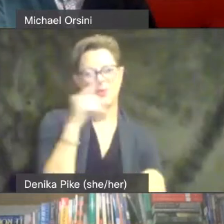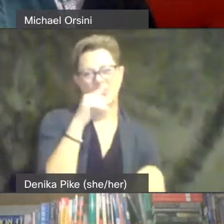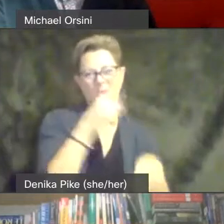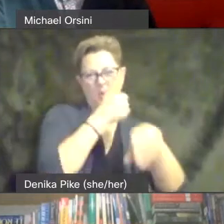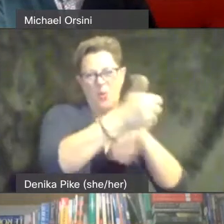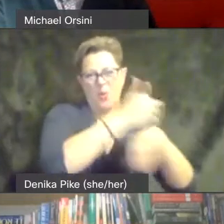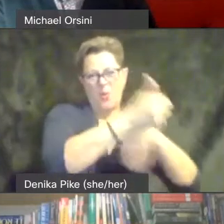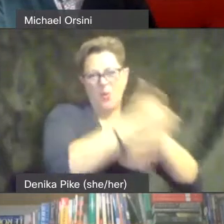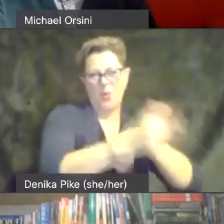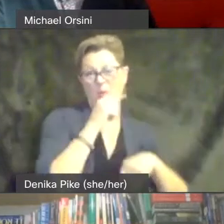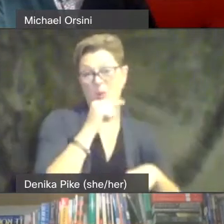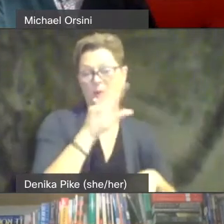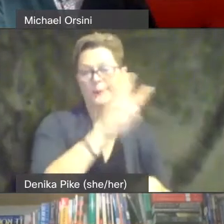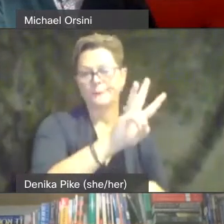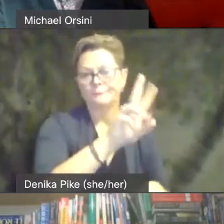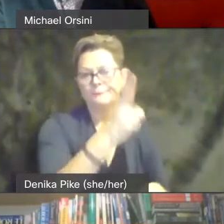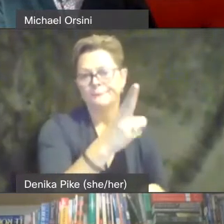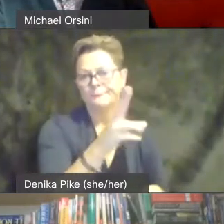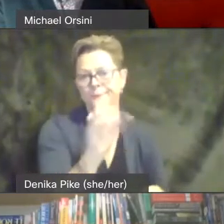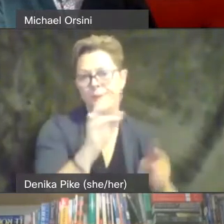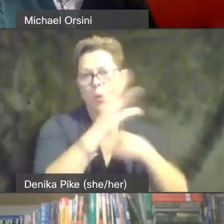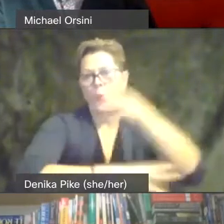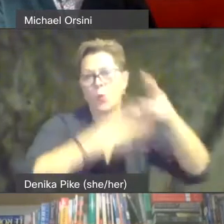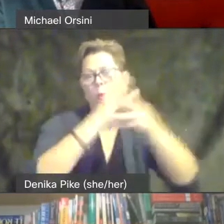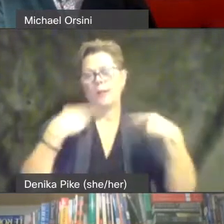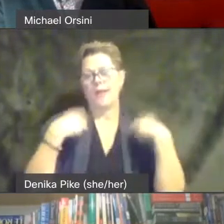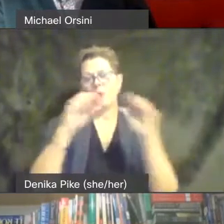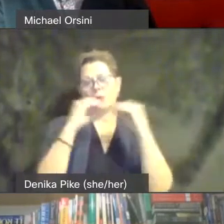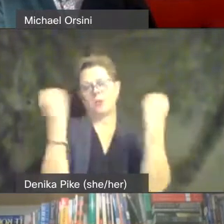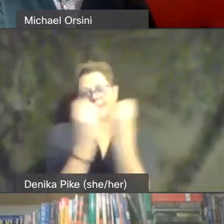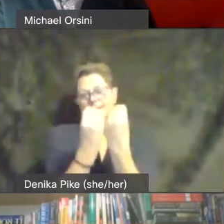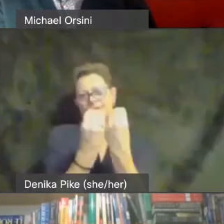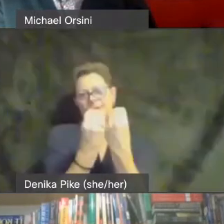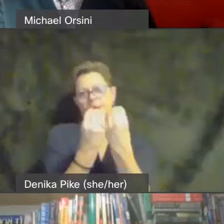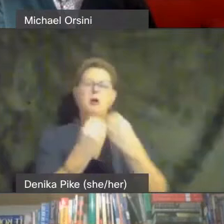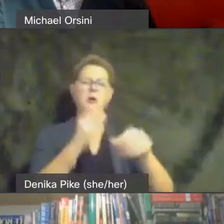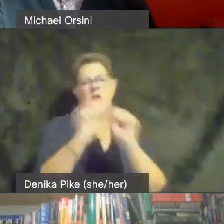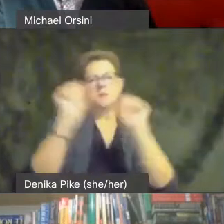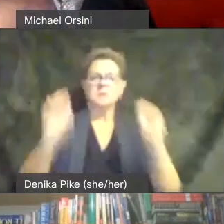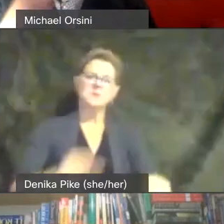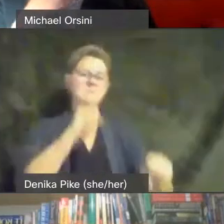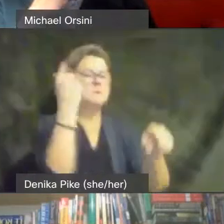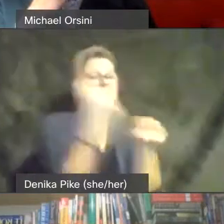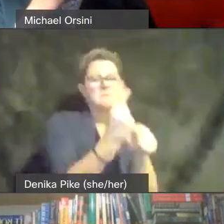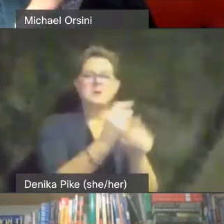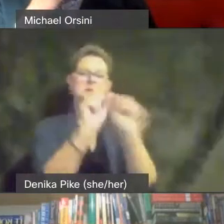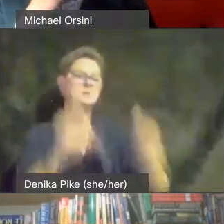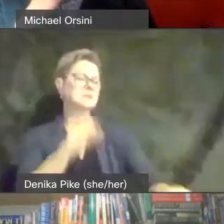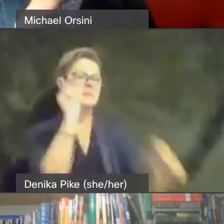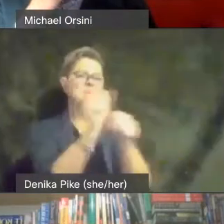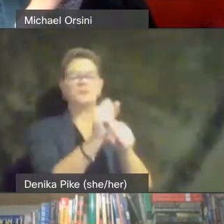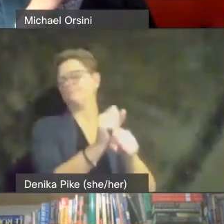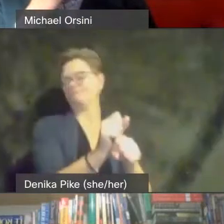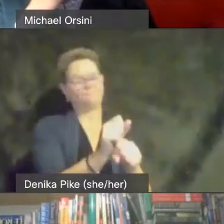The W, H, O, the World Health Organization and this idea that the system wasn't right and the system wasn't working. Now, the critique of the W. H.O.